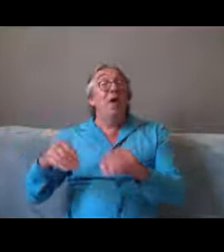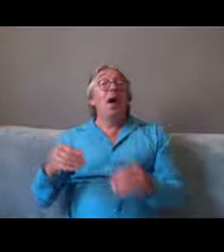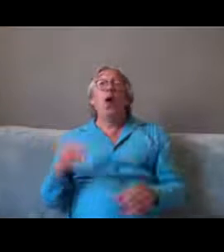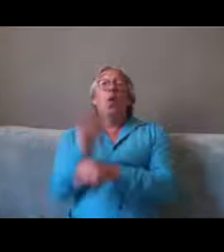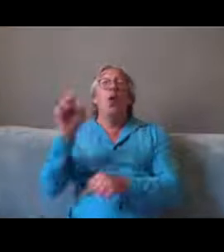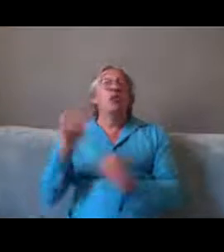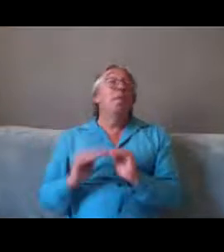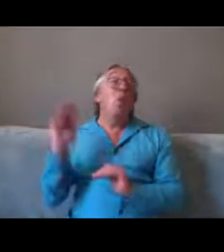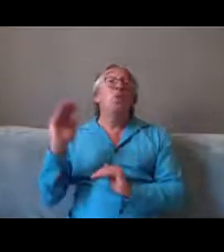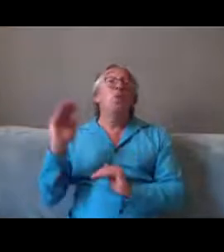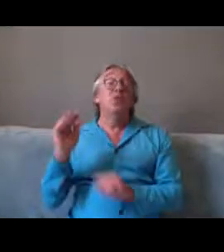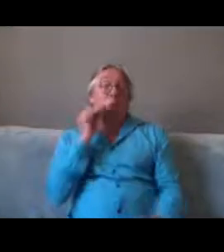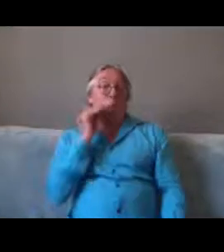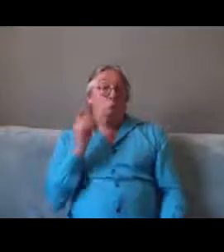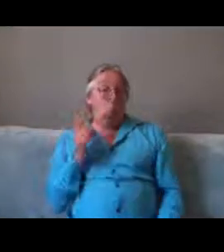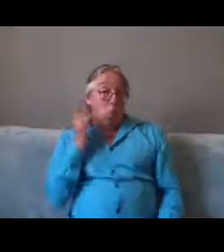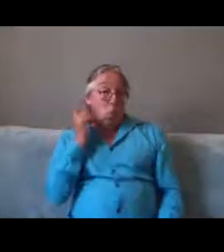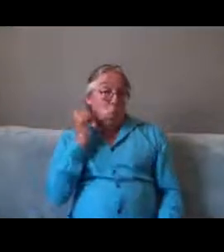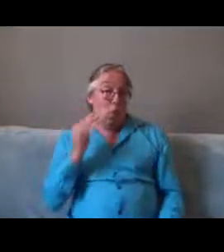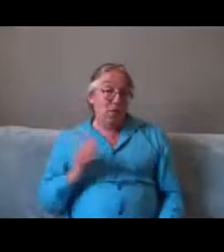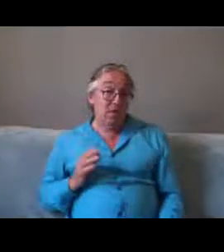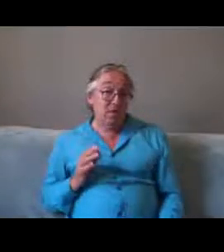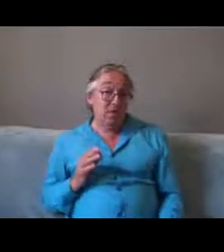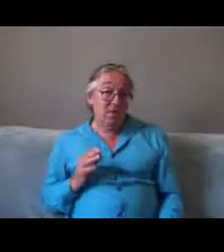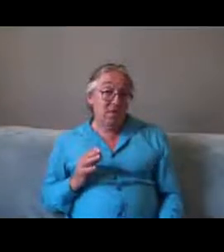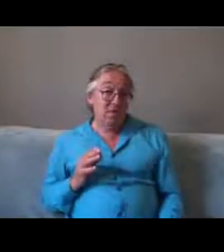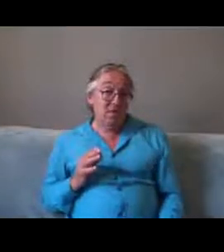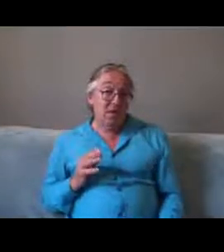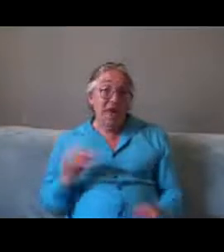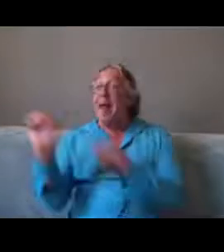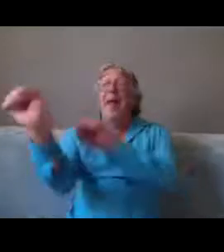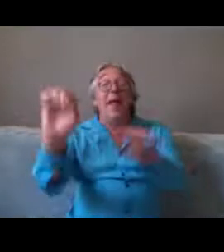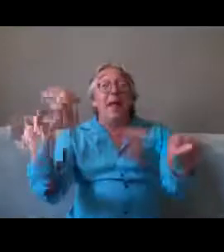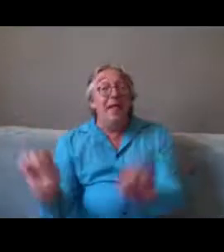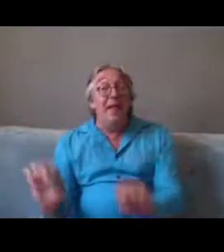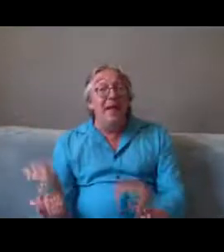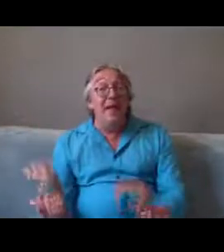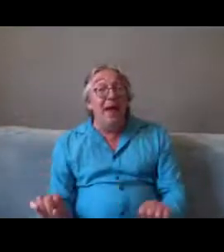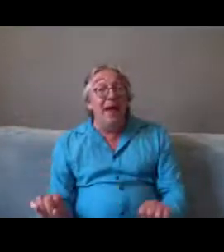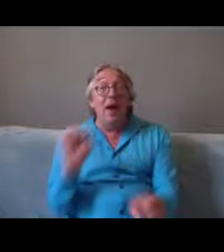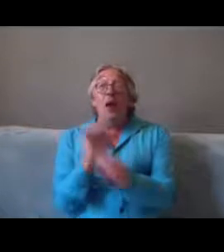that really we have representativeness within the group of participants.